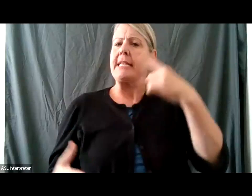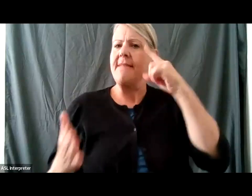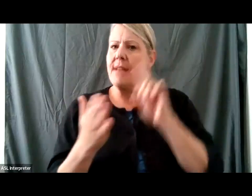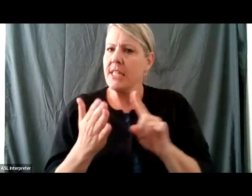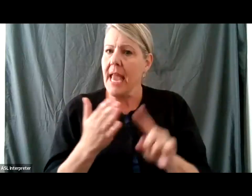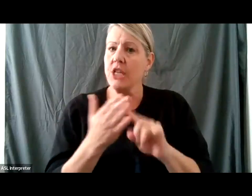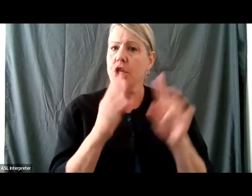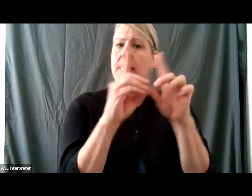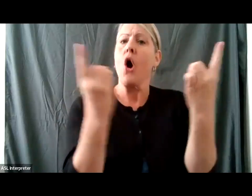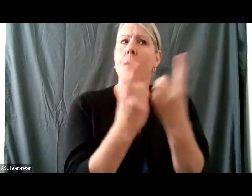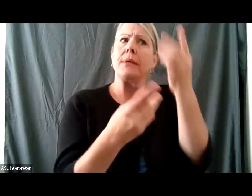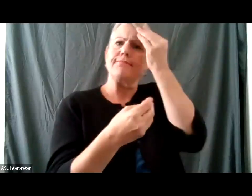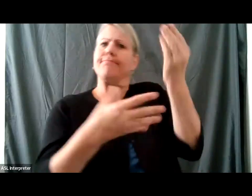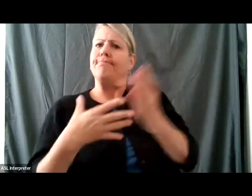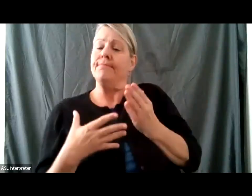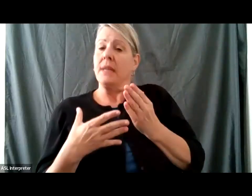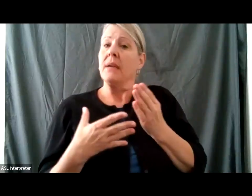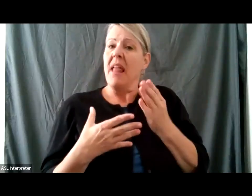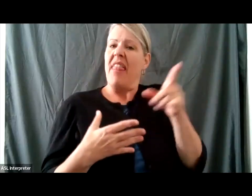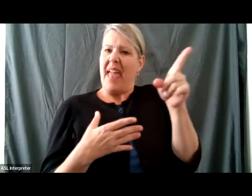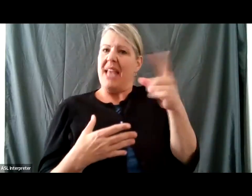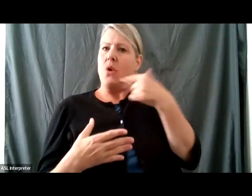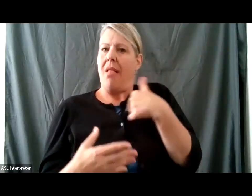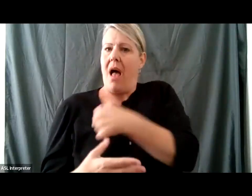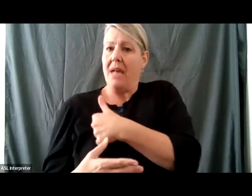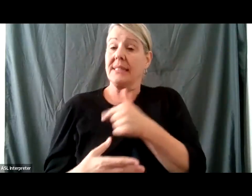We've received information from stakeholders, including people with disabilities.